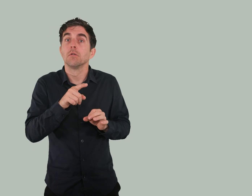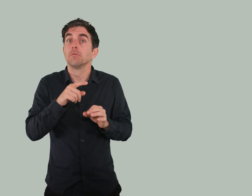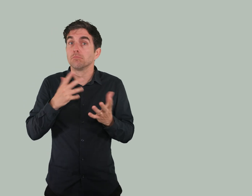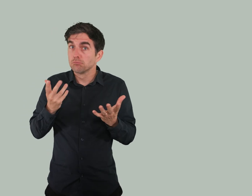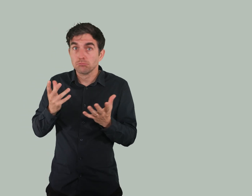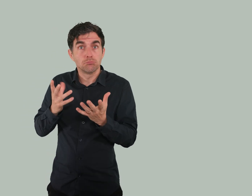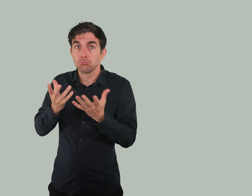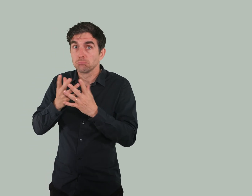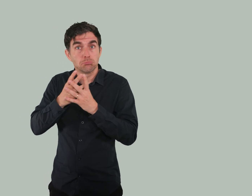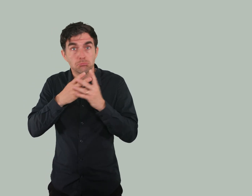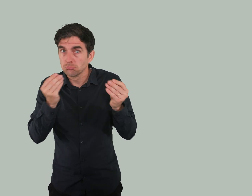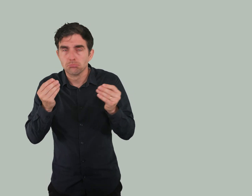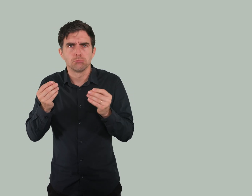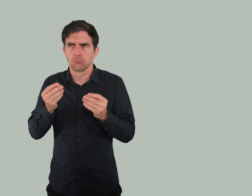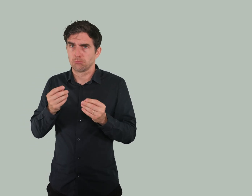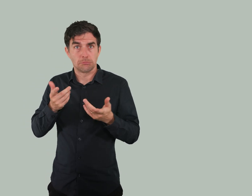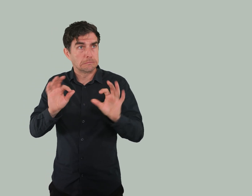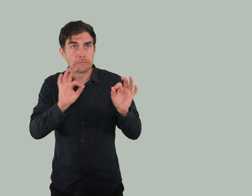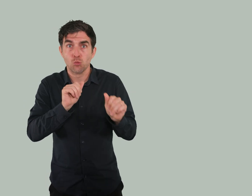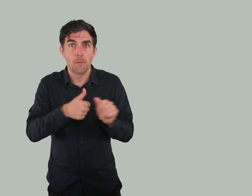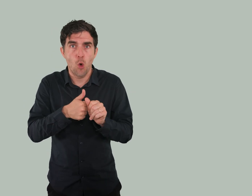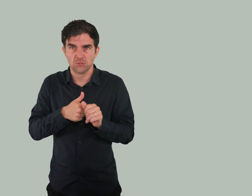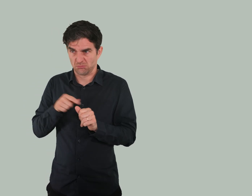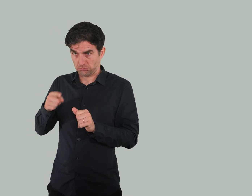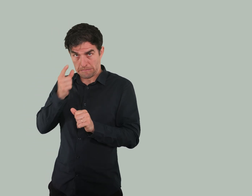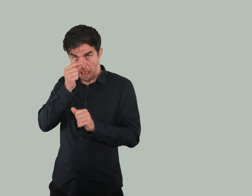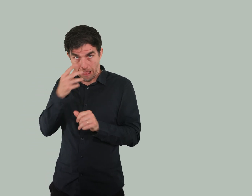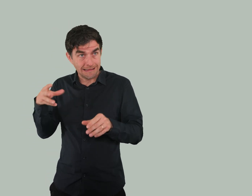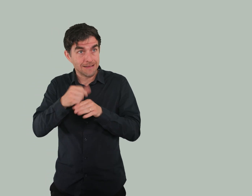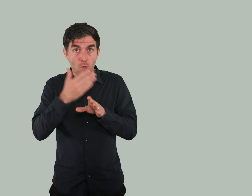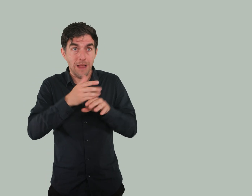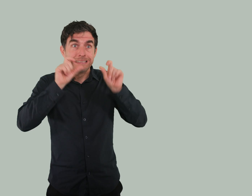Where it is absent, retention becomes harder